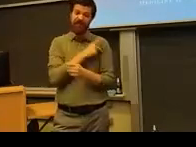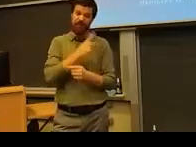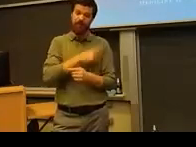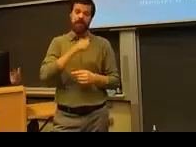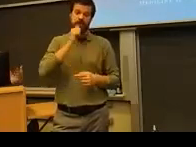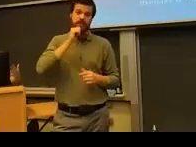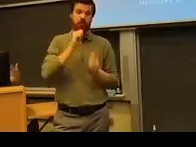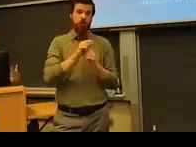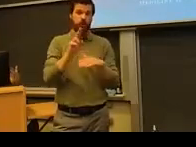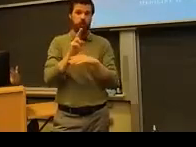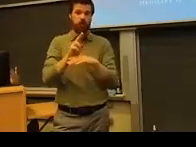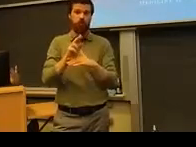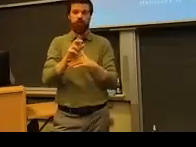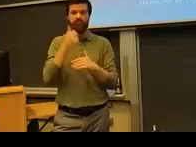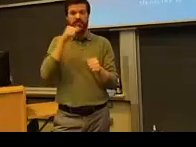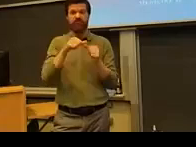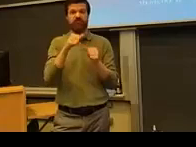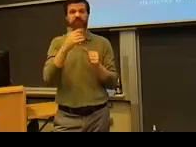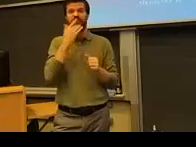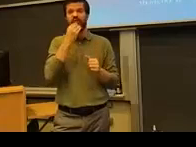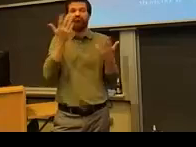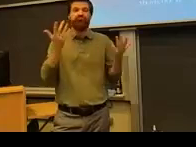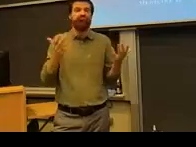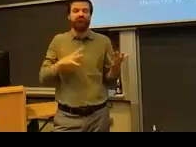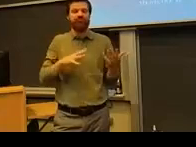don't even remember what their favorite food is um so just kind of reinforcing that these